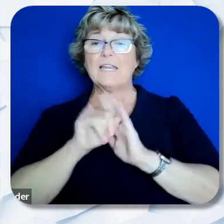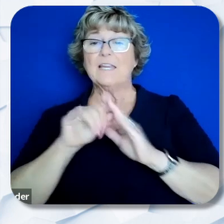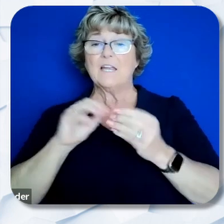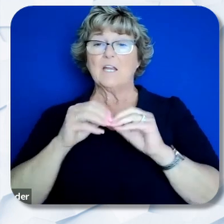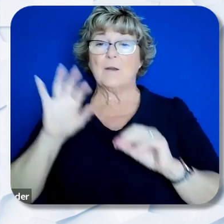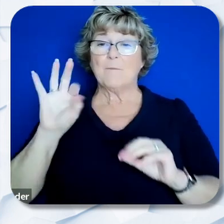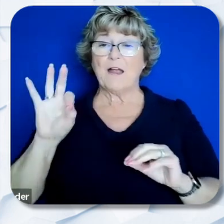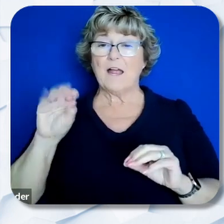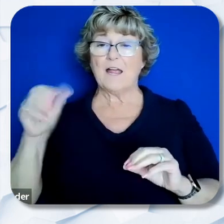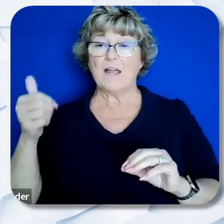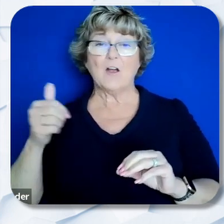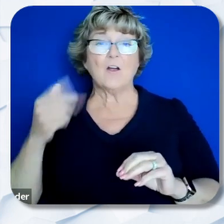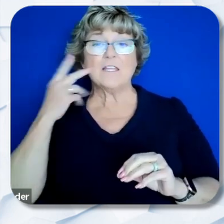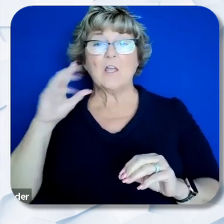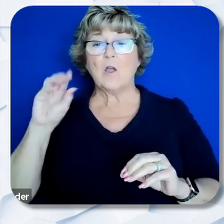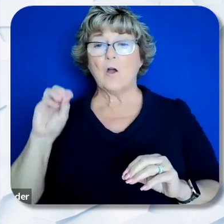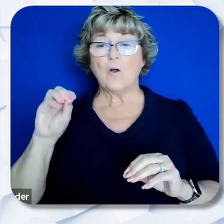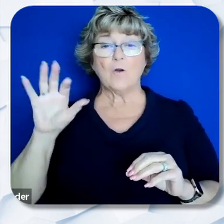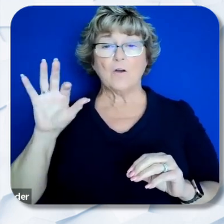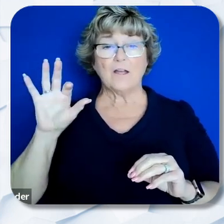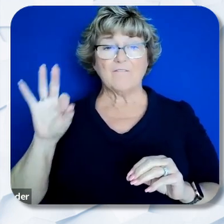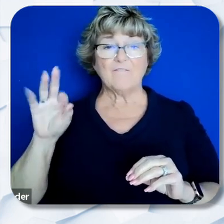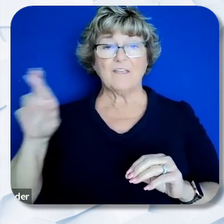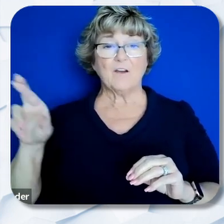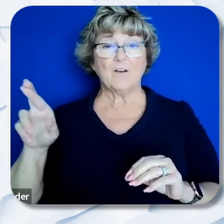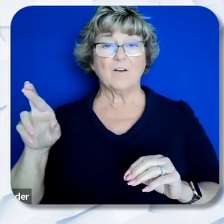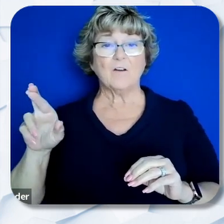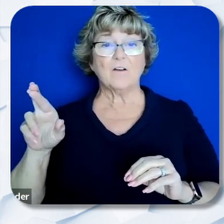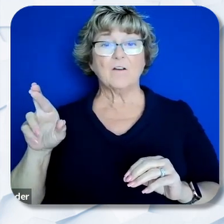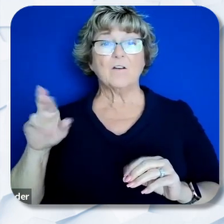the letters OVR in the "Disproportionate" line. As you can see, this one is already